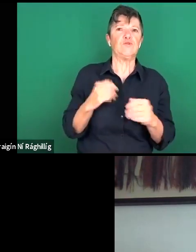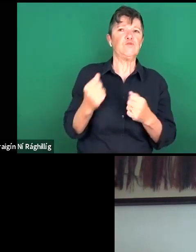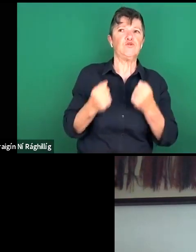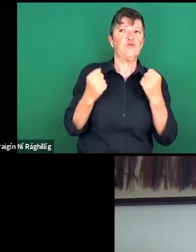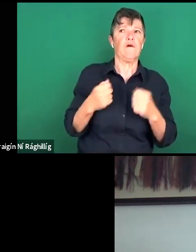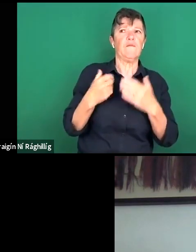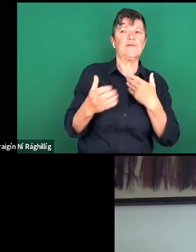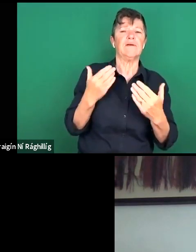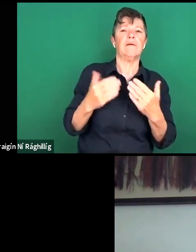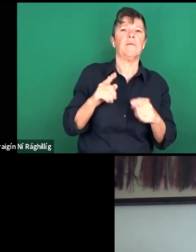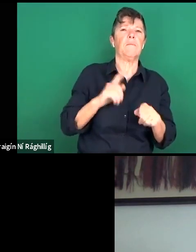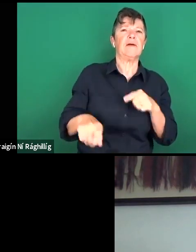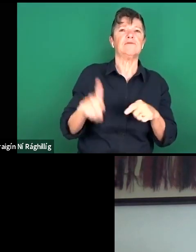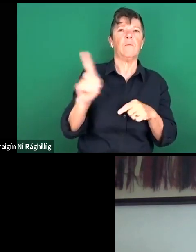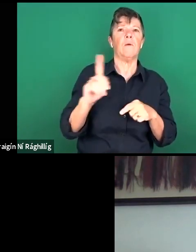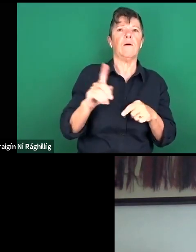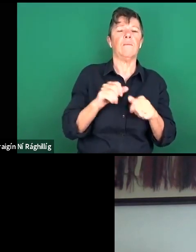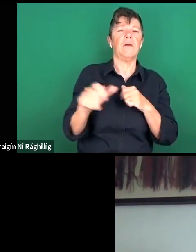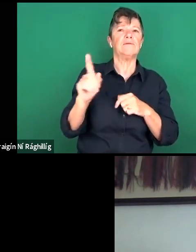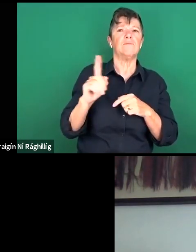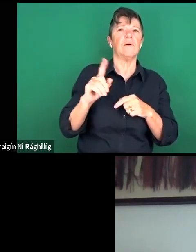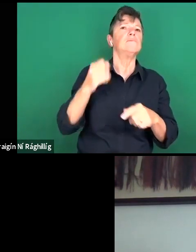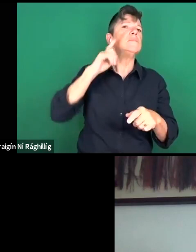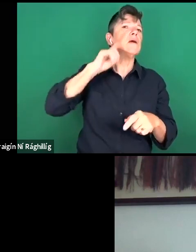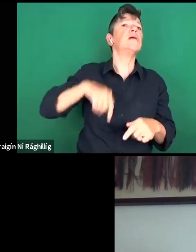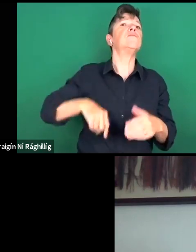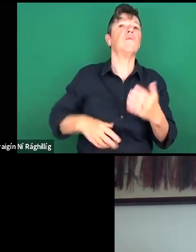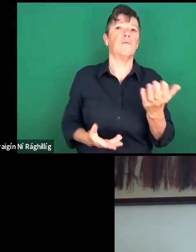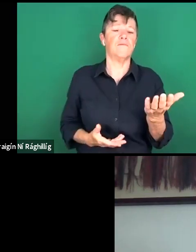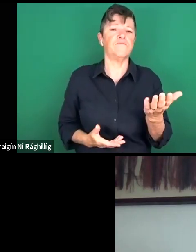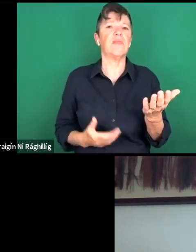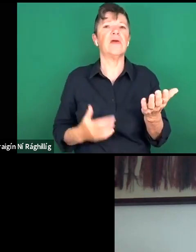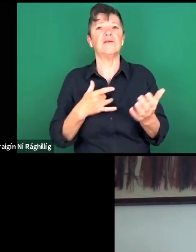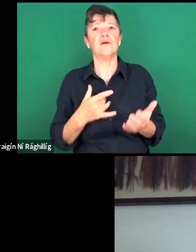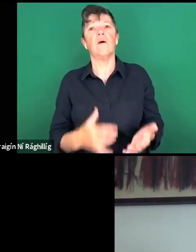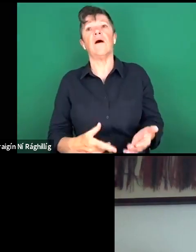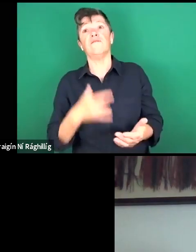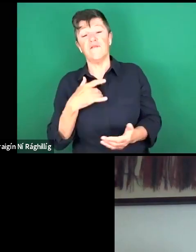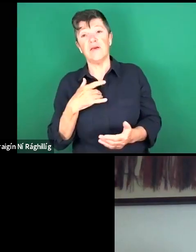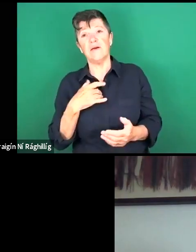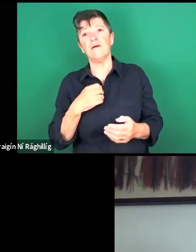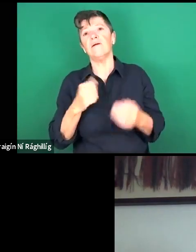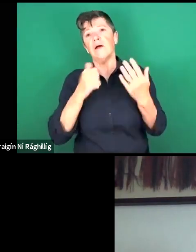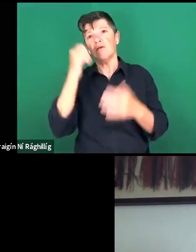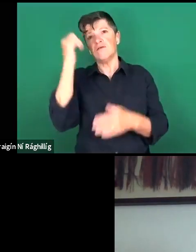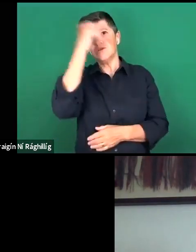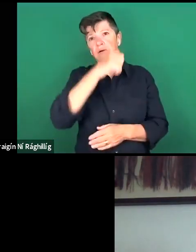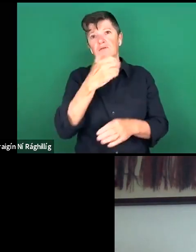links . So our next question is from Eduardo doctor